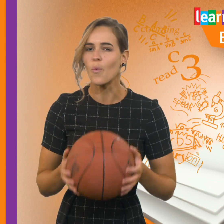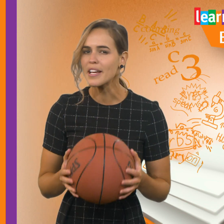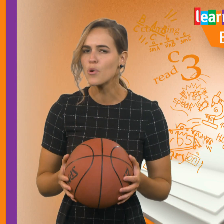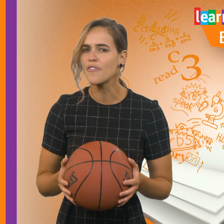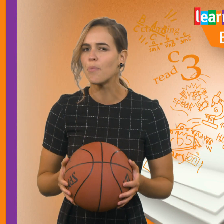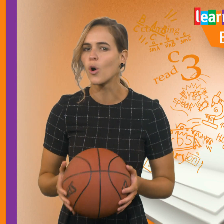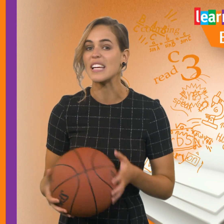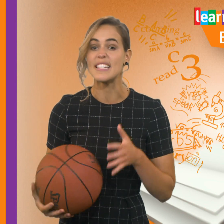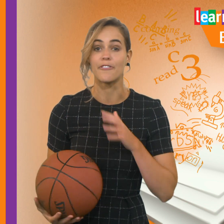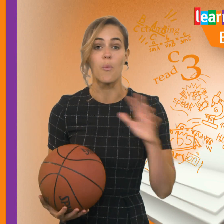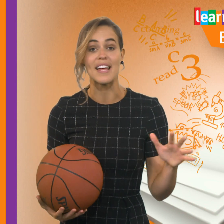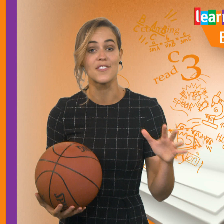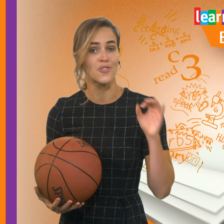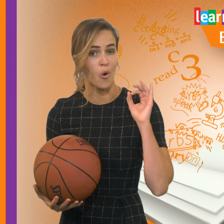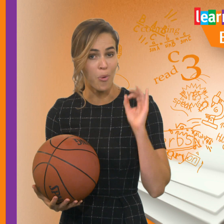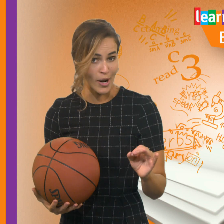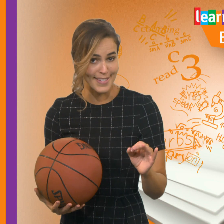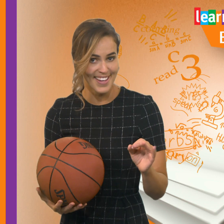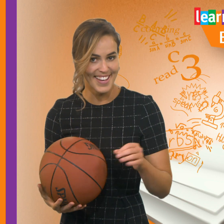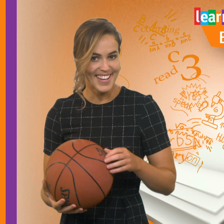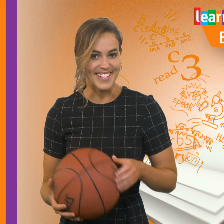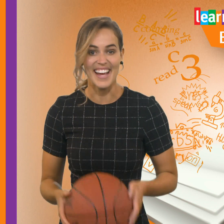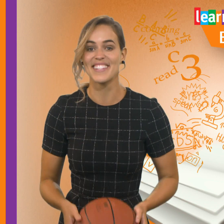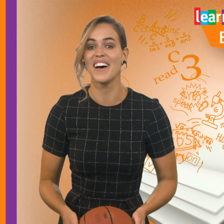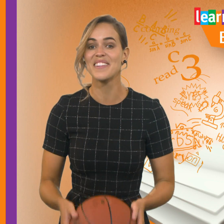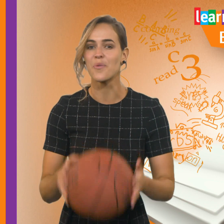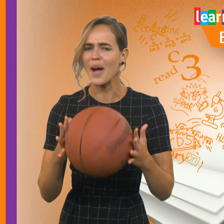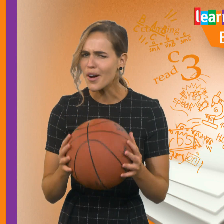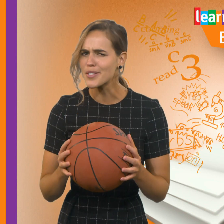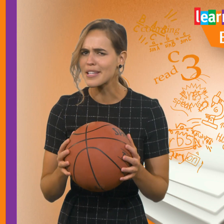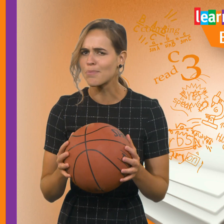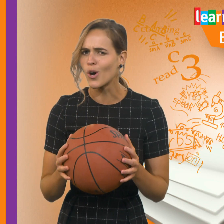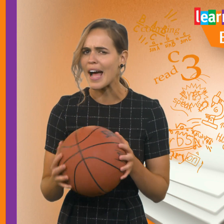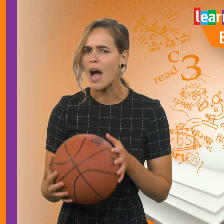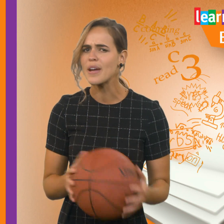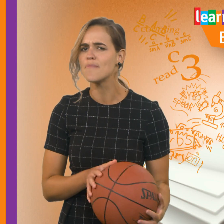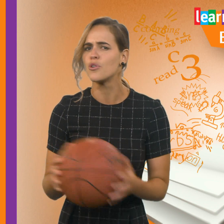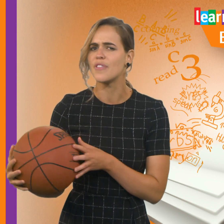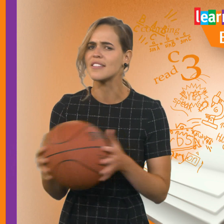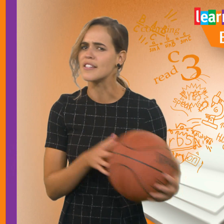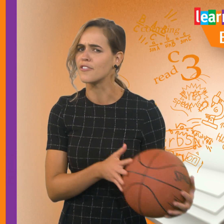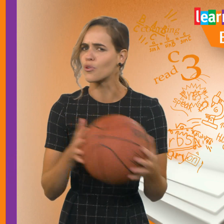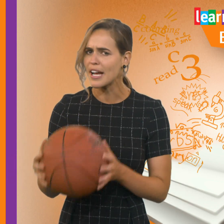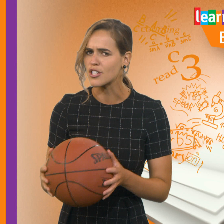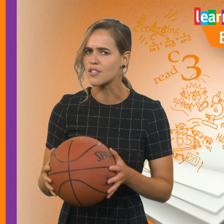we can move the ball in different ways, to score points. Today in science, we're going to explore how we can move things in different directions,